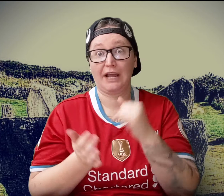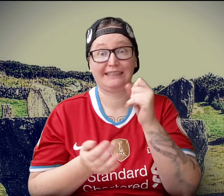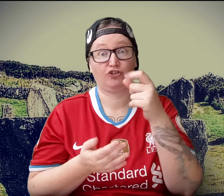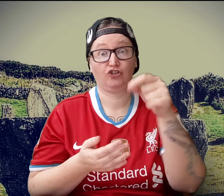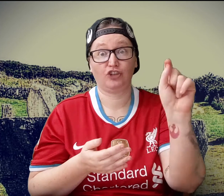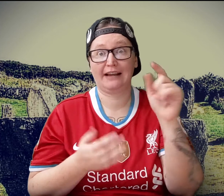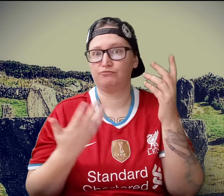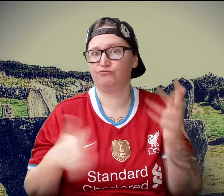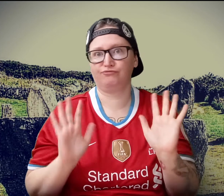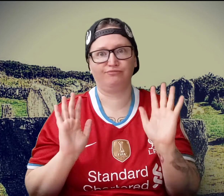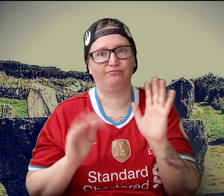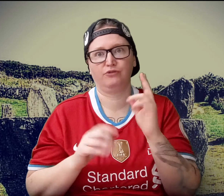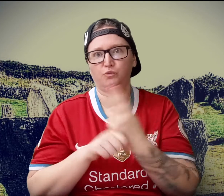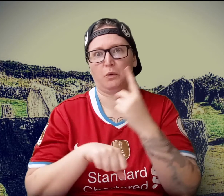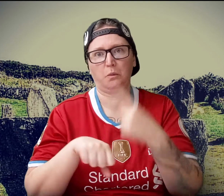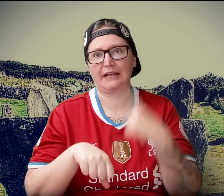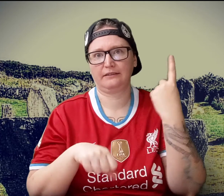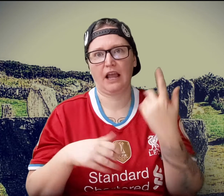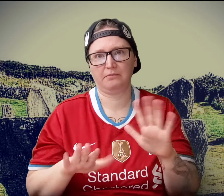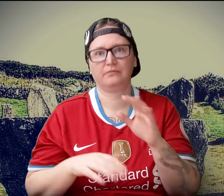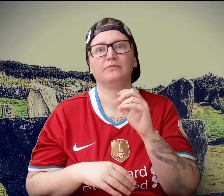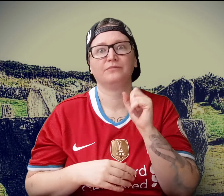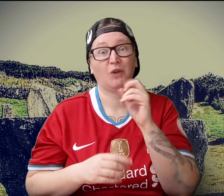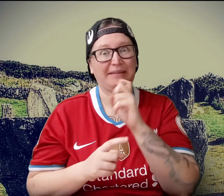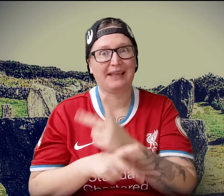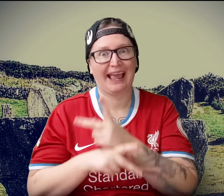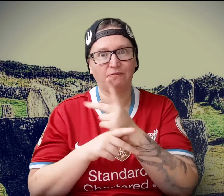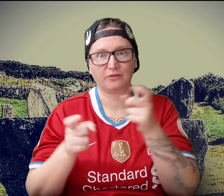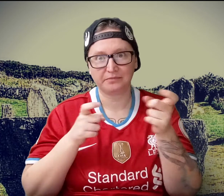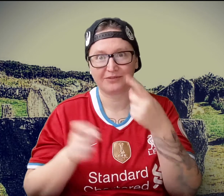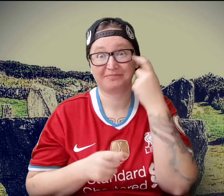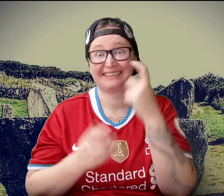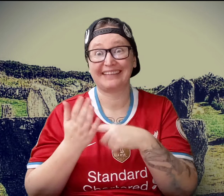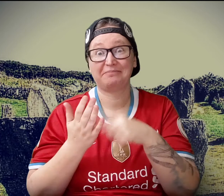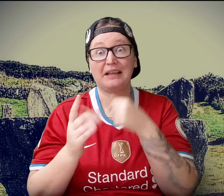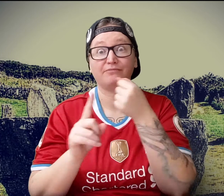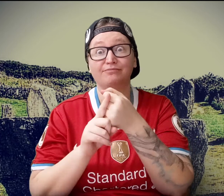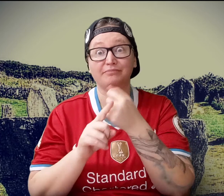again so once it's checked it is done one-time use so you're gonna need to be really careful and